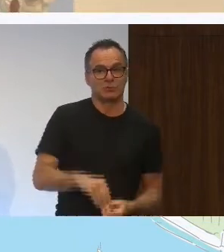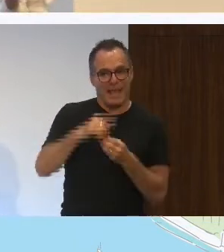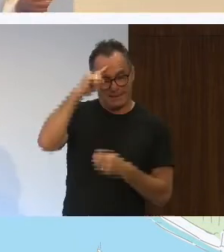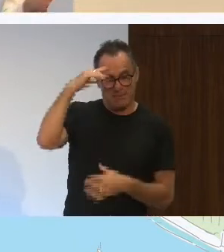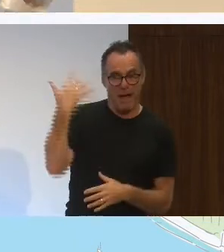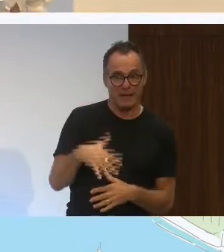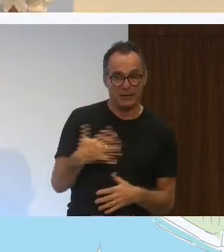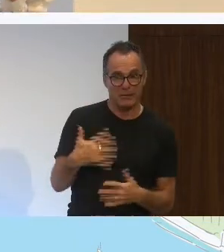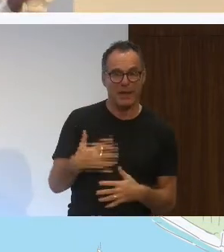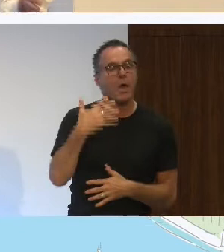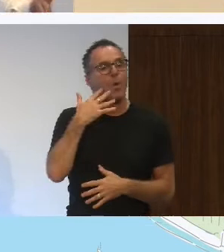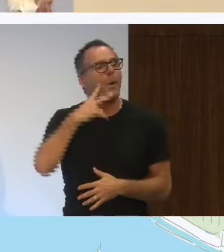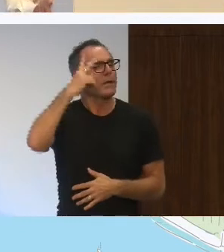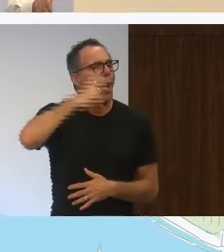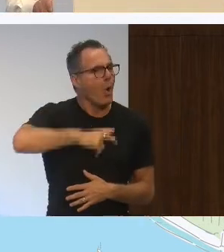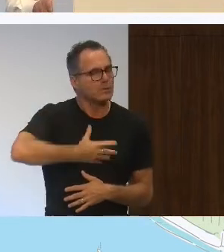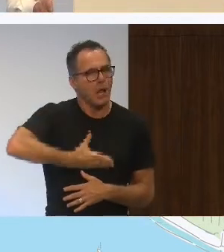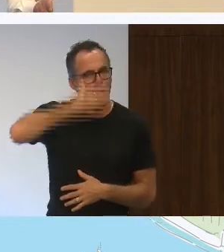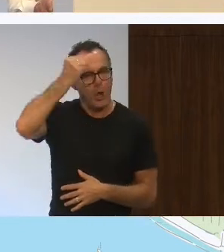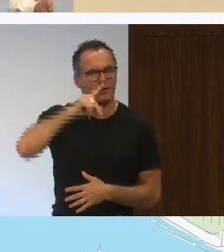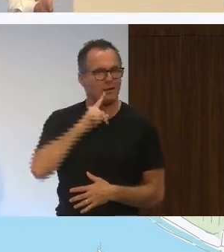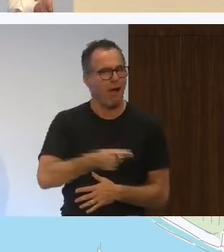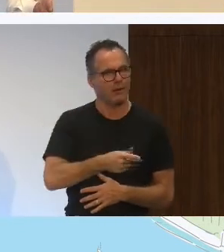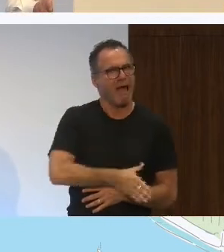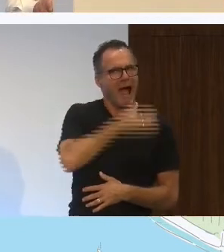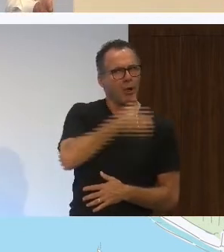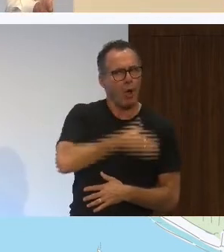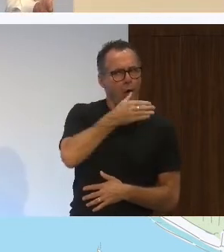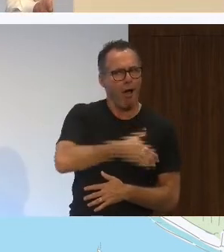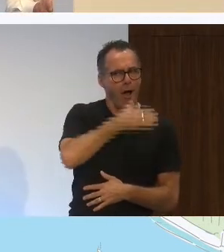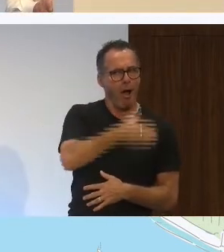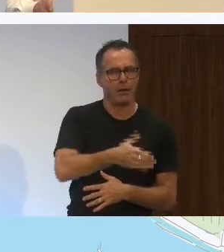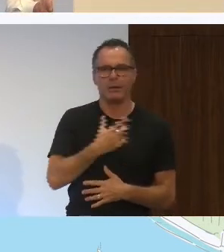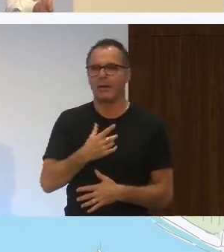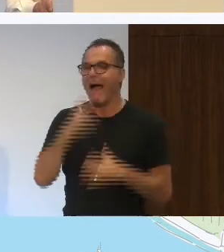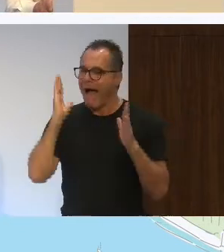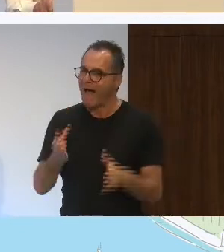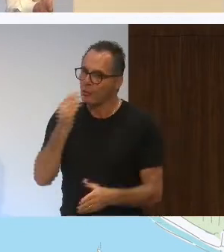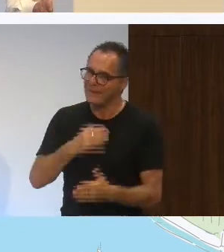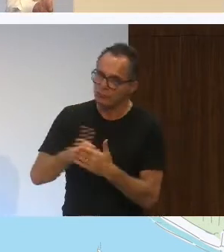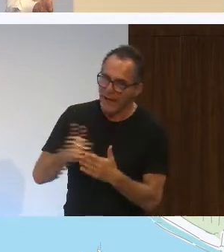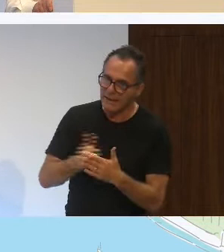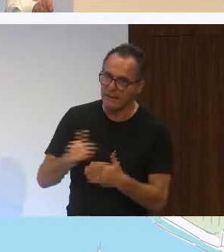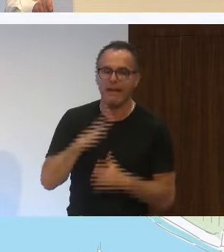As you get older, you learn that you can't drink as much alcohol. You if you skip meals or you get dehydrated or you stay up late,